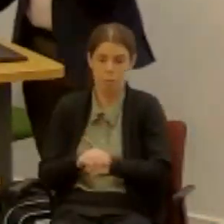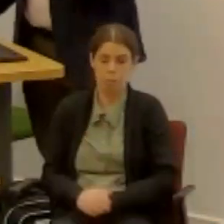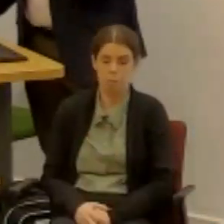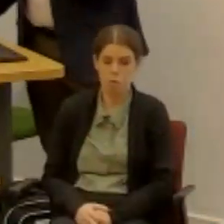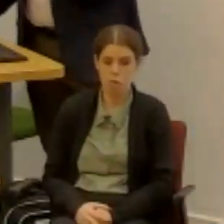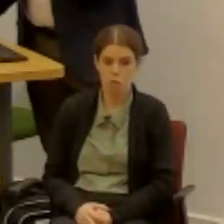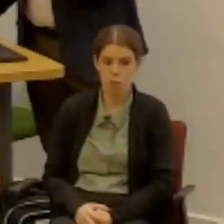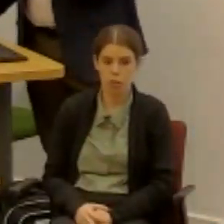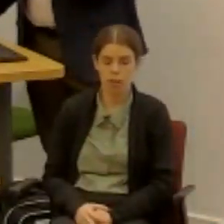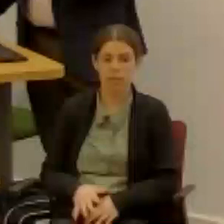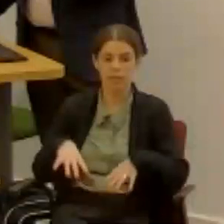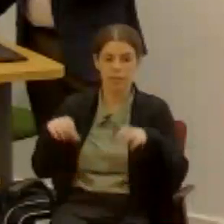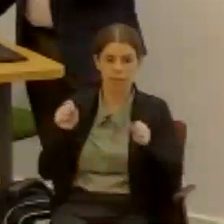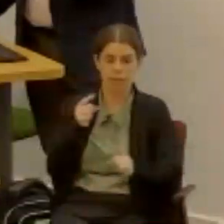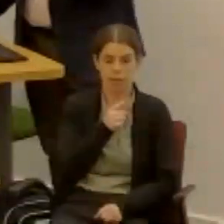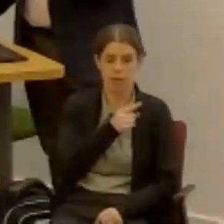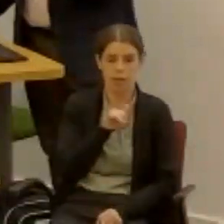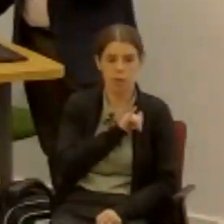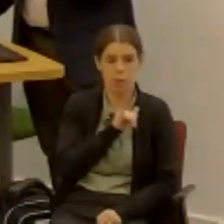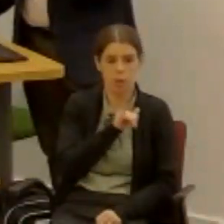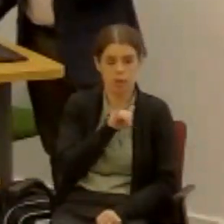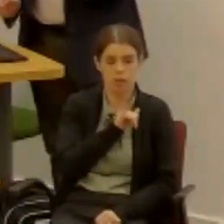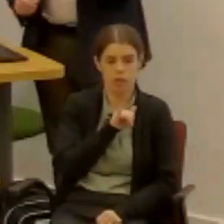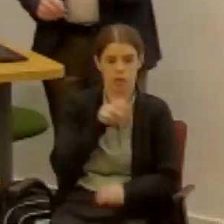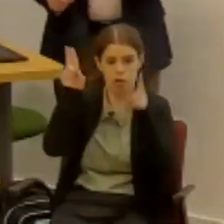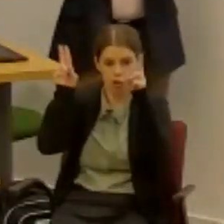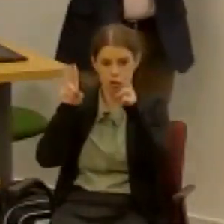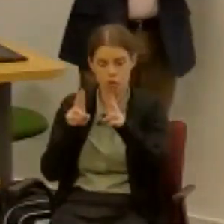Okay, so let's start with that. Which of these reduces concussion risk.